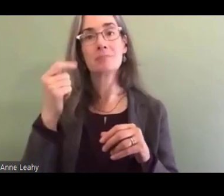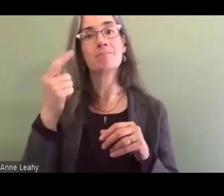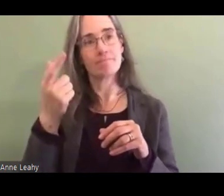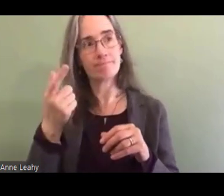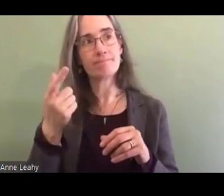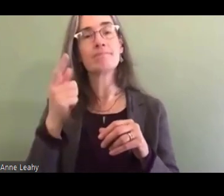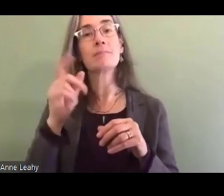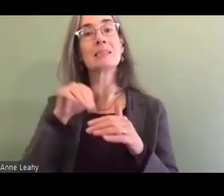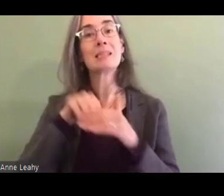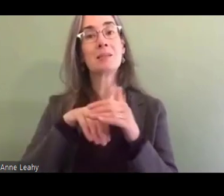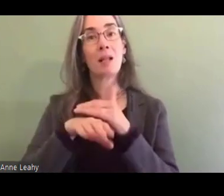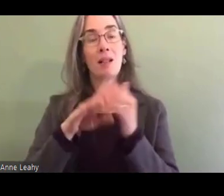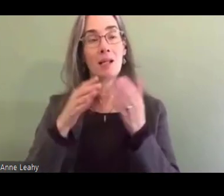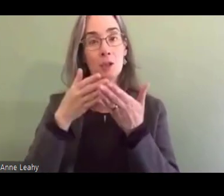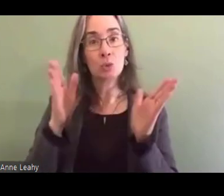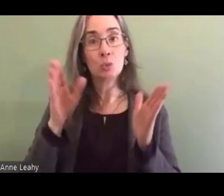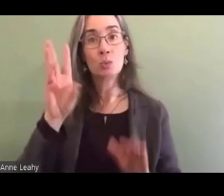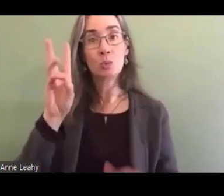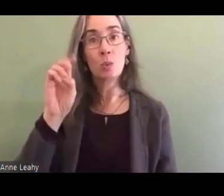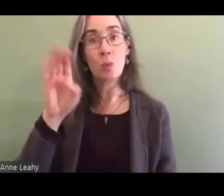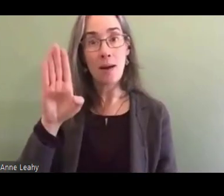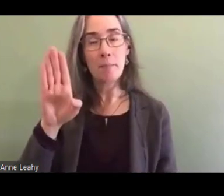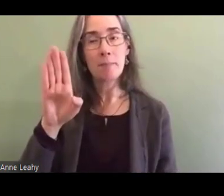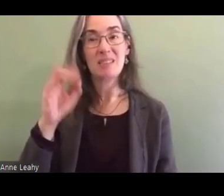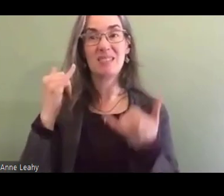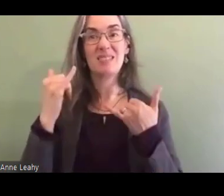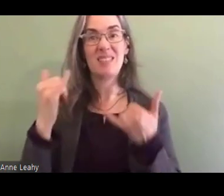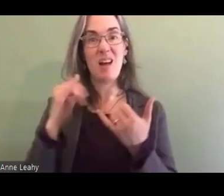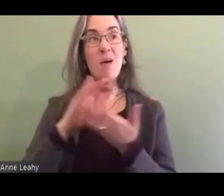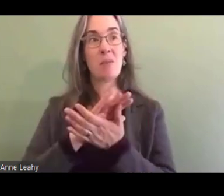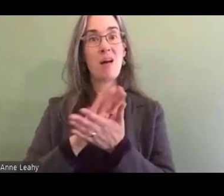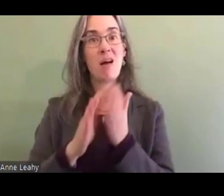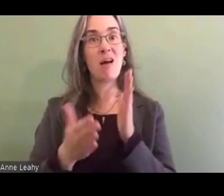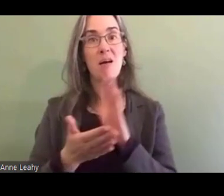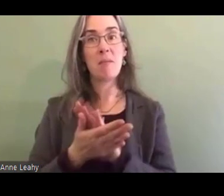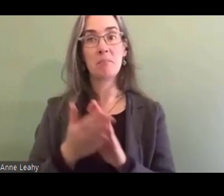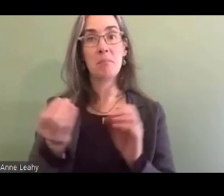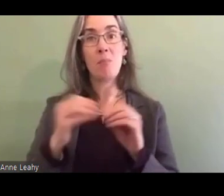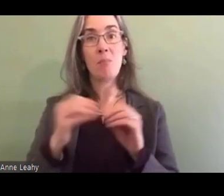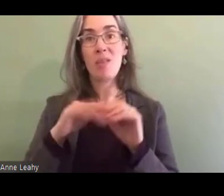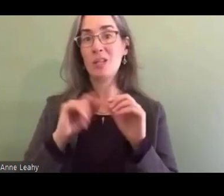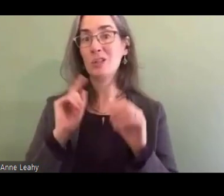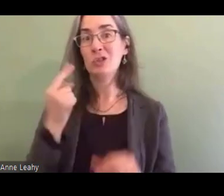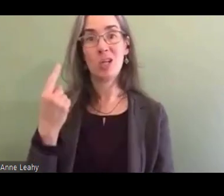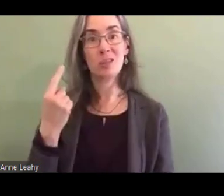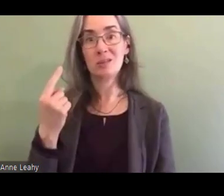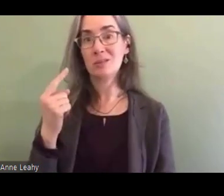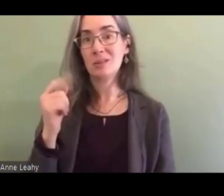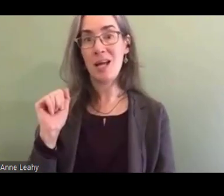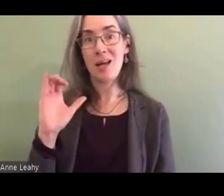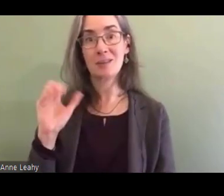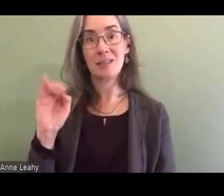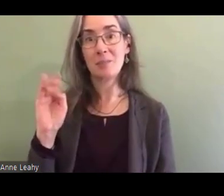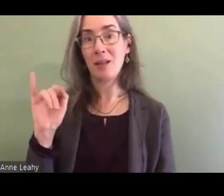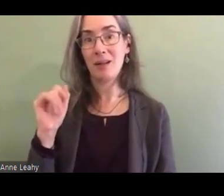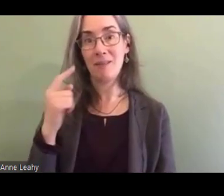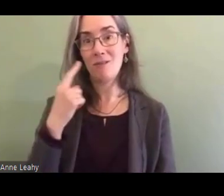Accessibility to the web has now become more than just accessibility to the blind